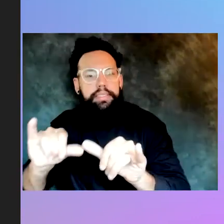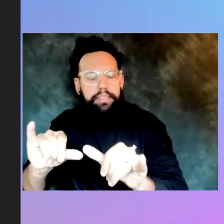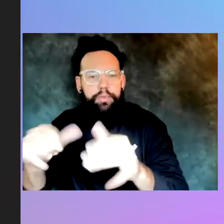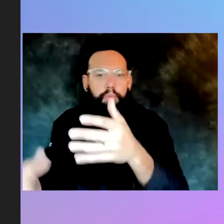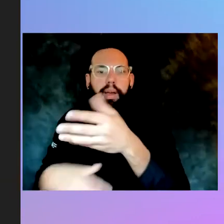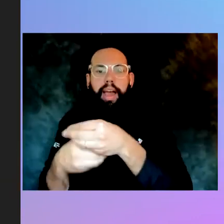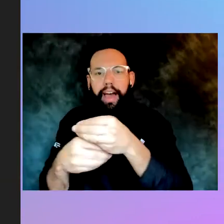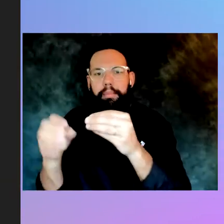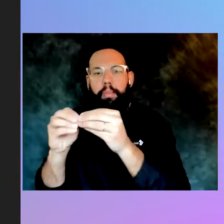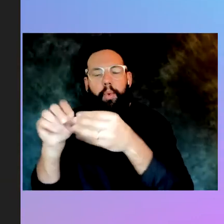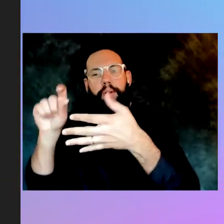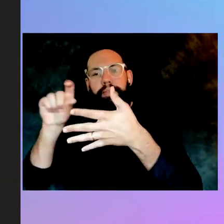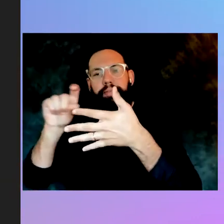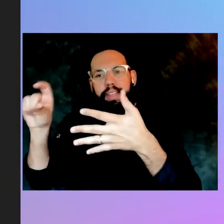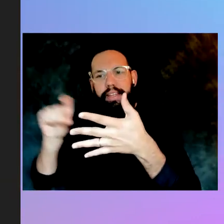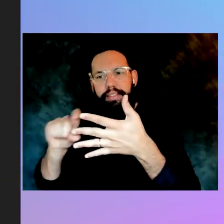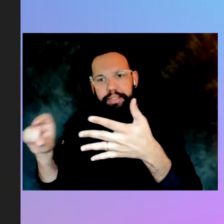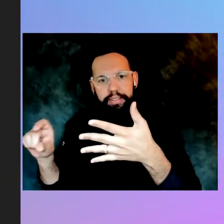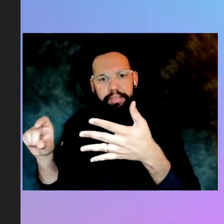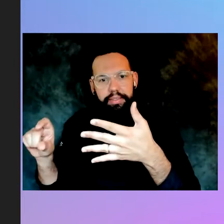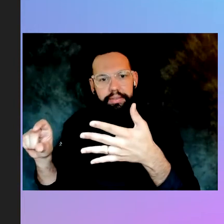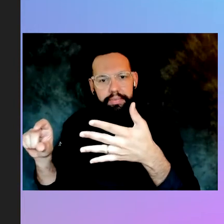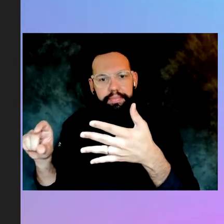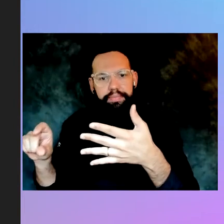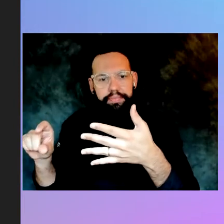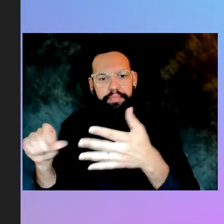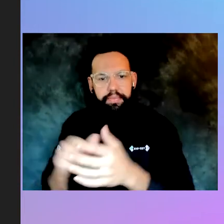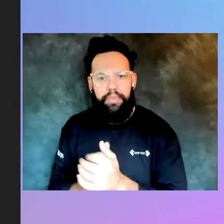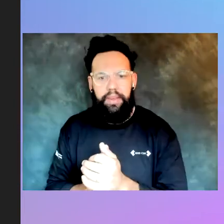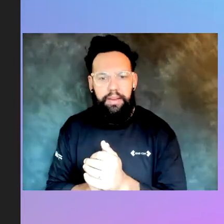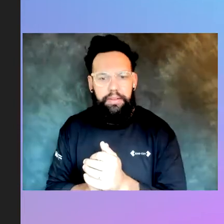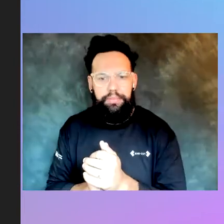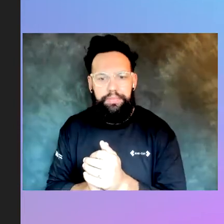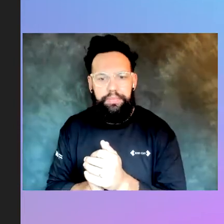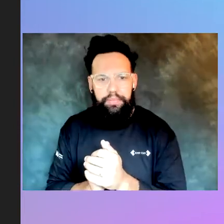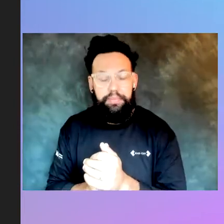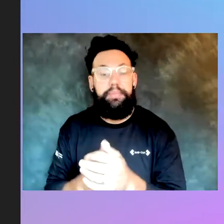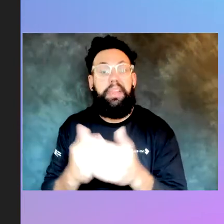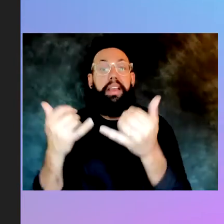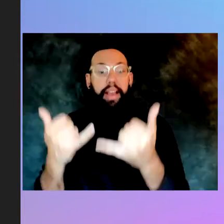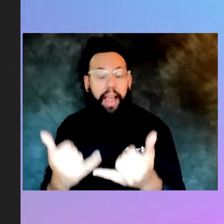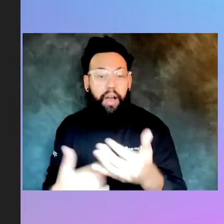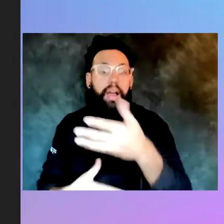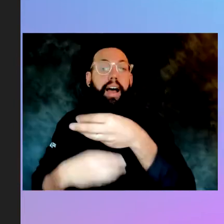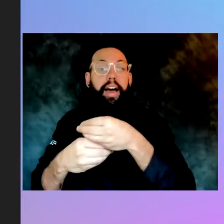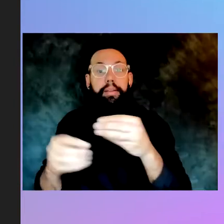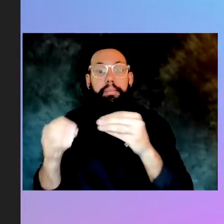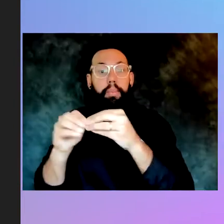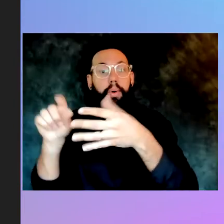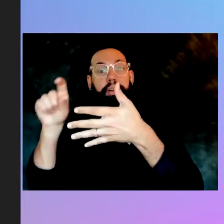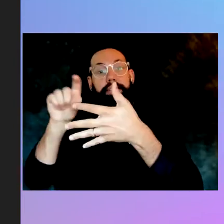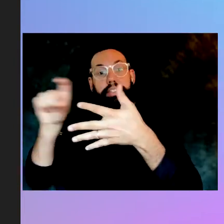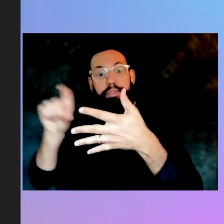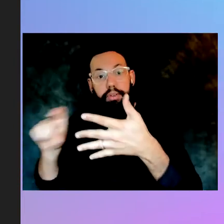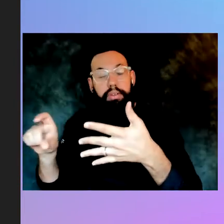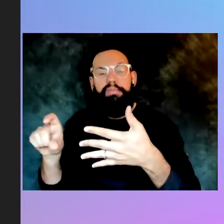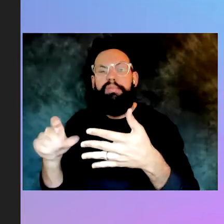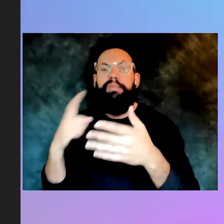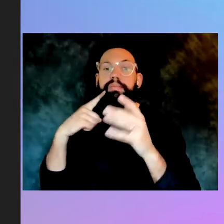accessibility and how it's added additional elements such as